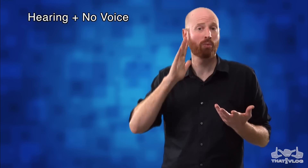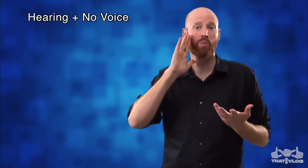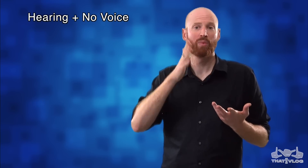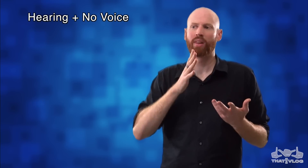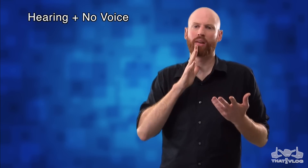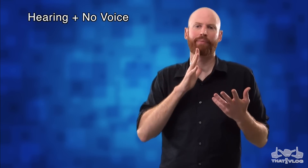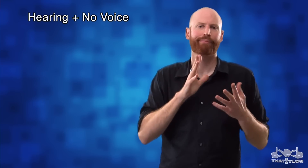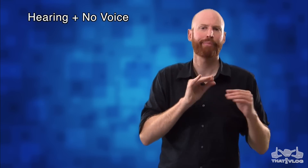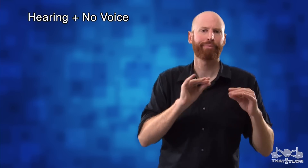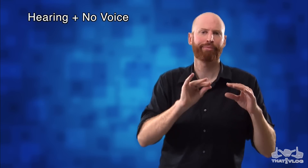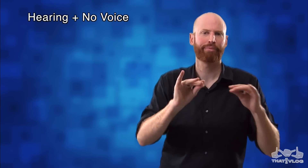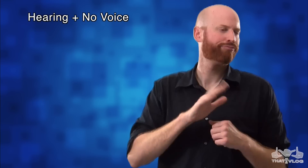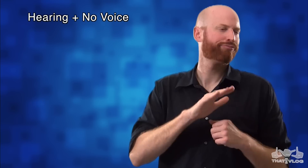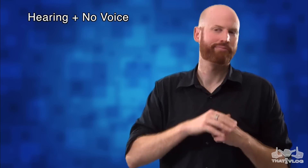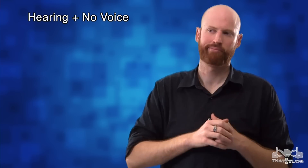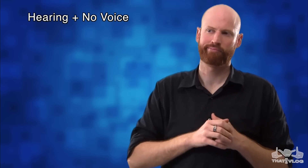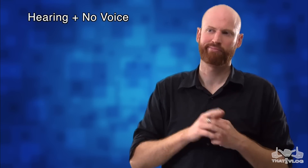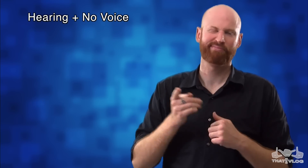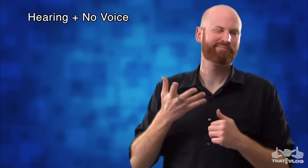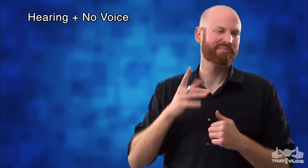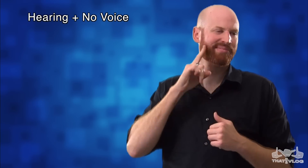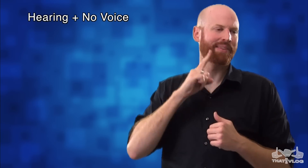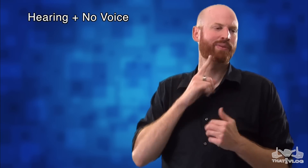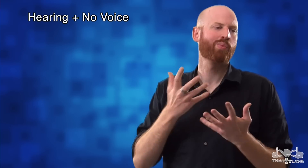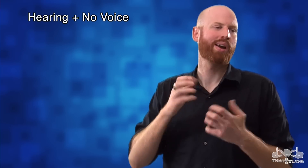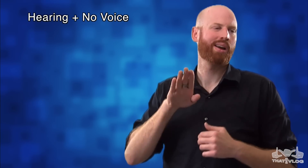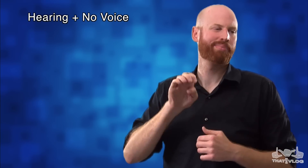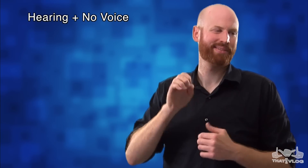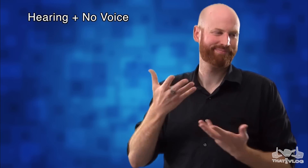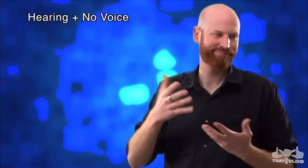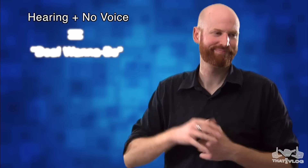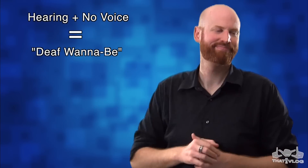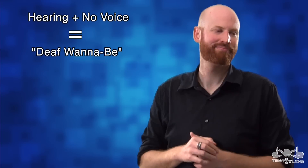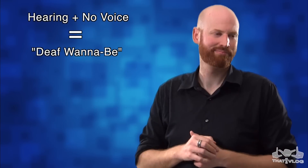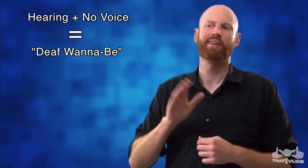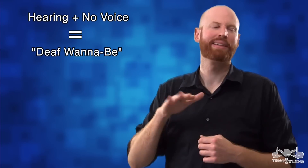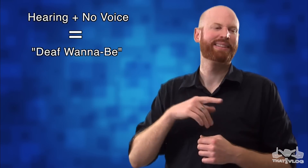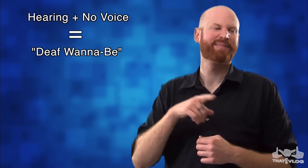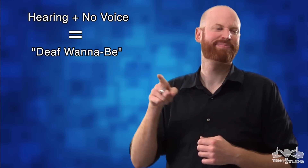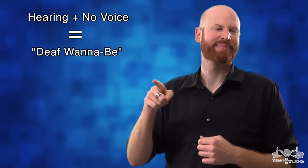hearing or Deaf, will talk about that person saying, "Oh, they're a Deaf wanna-be."